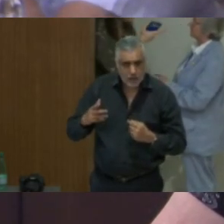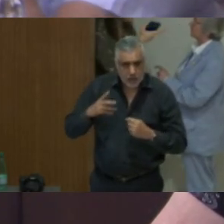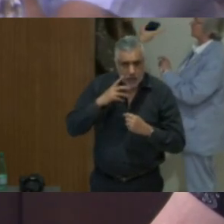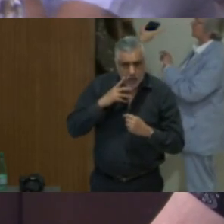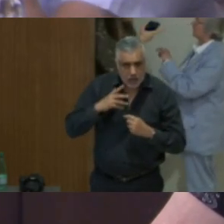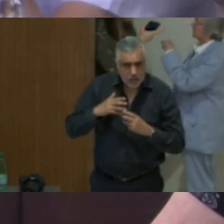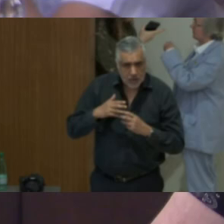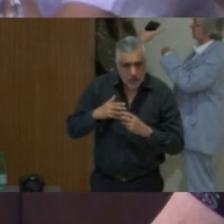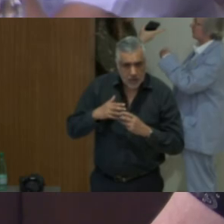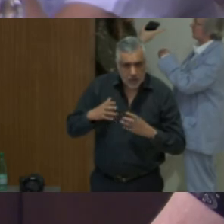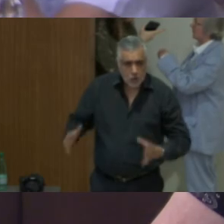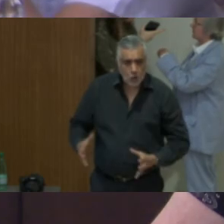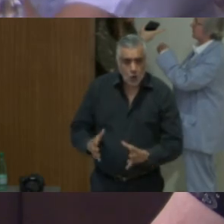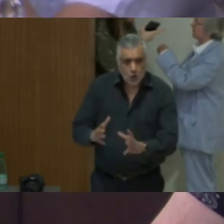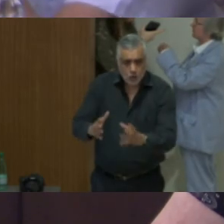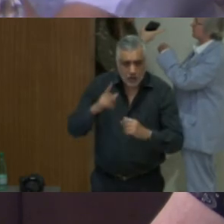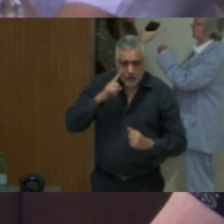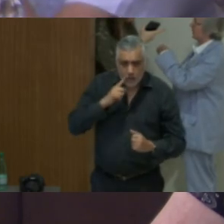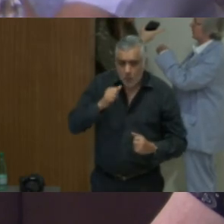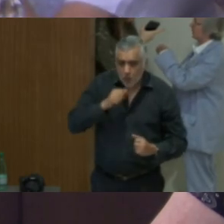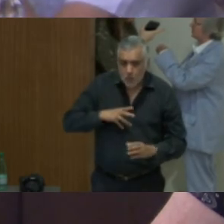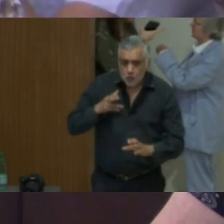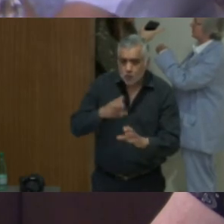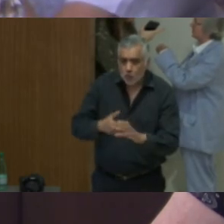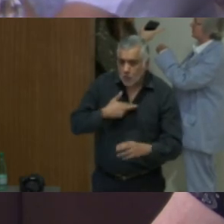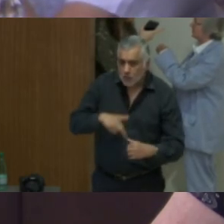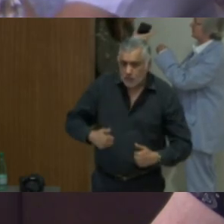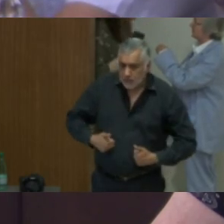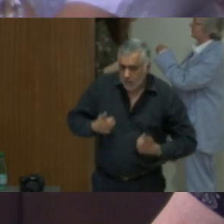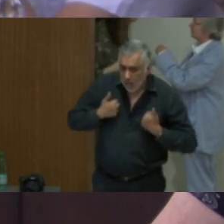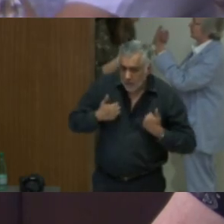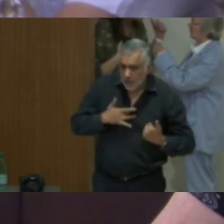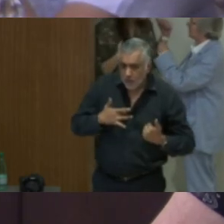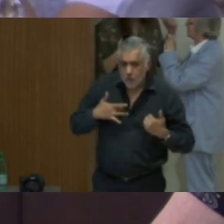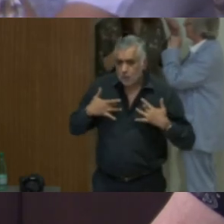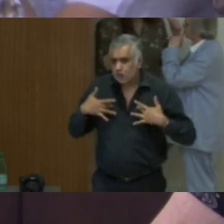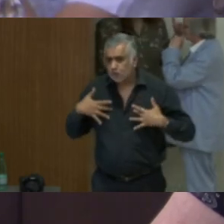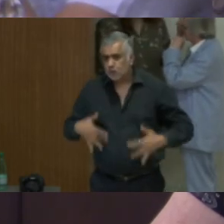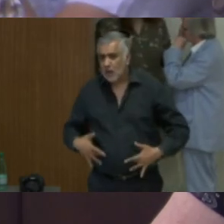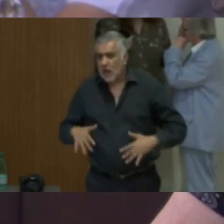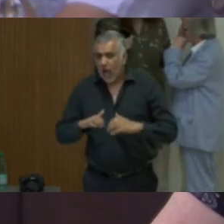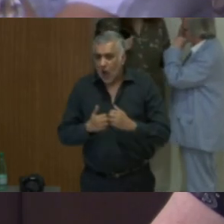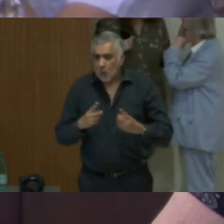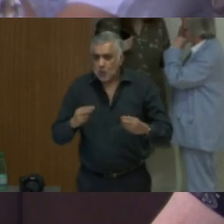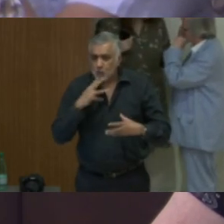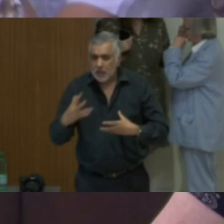And how can we sensitise the religious on the necessity of being inclusive to their point of having people with